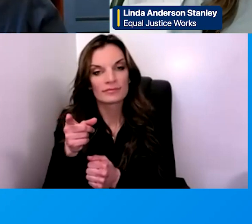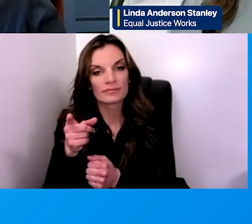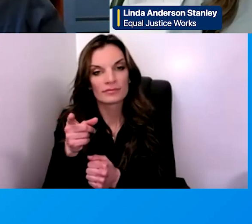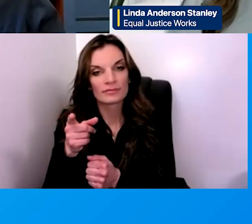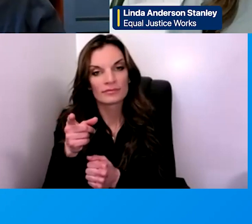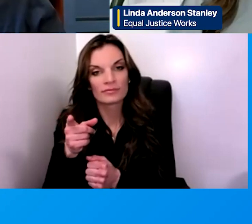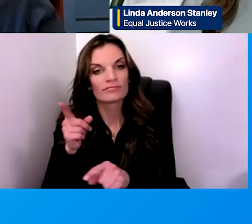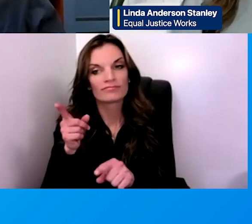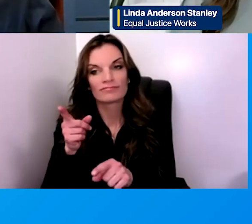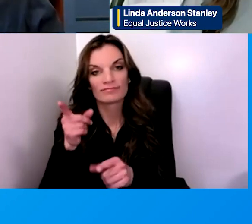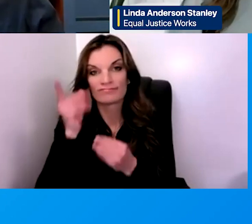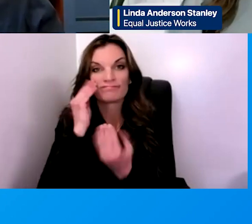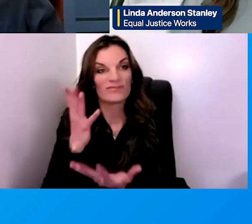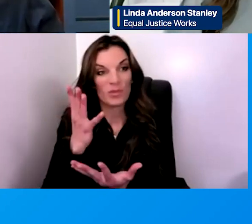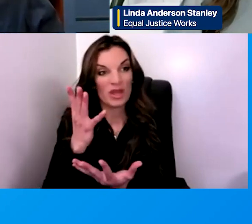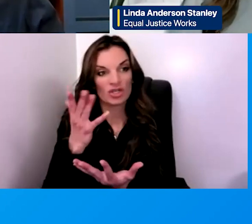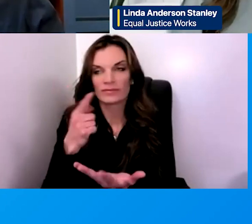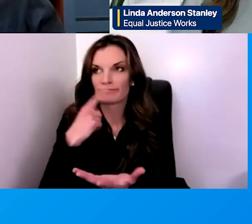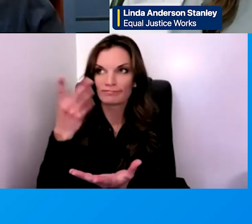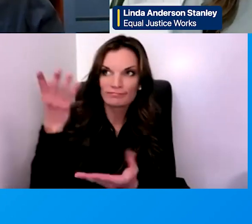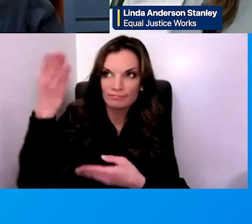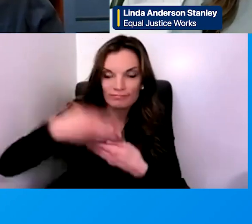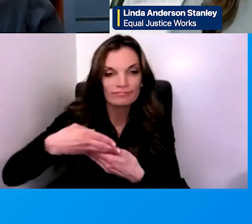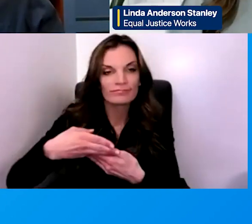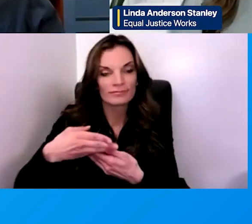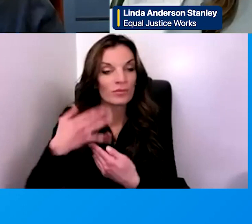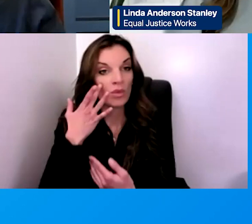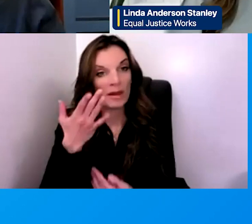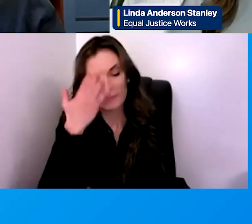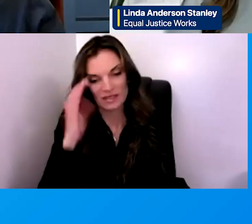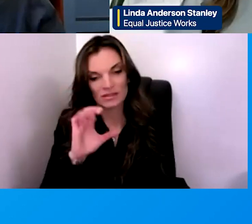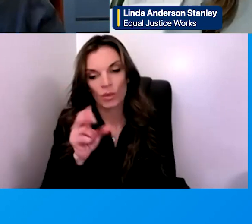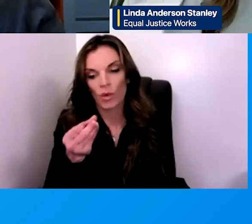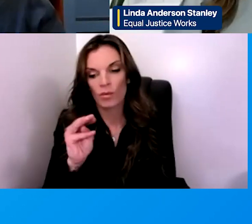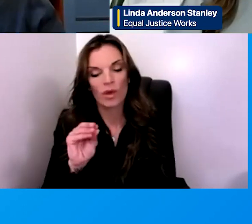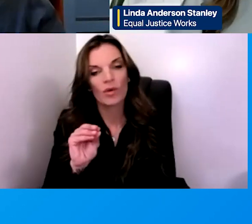information because Governor Cuomo and his staff were not